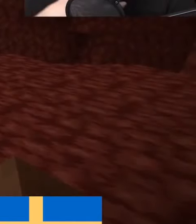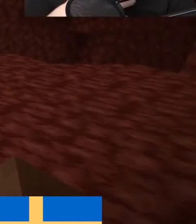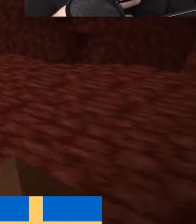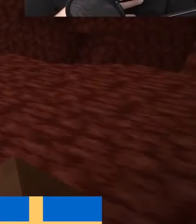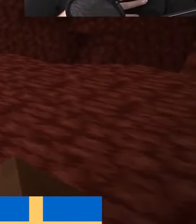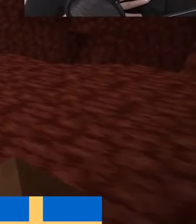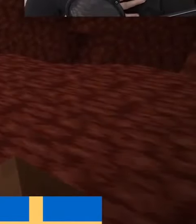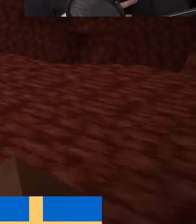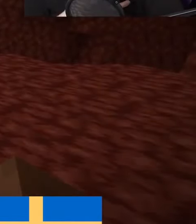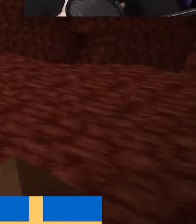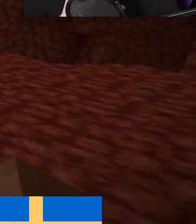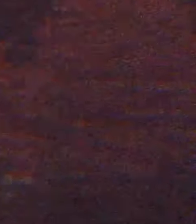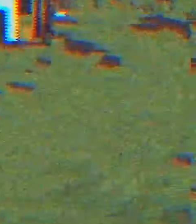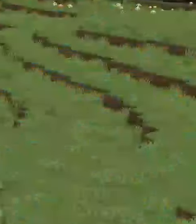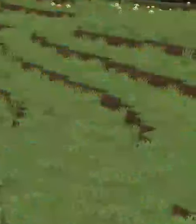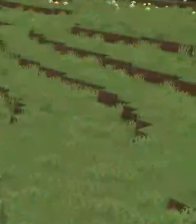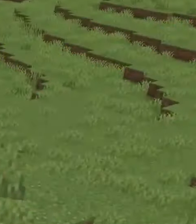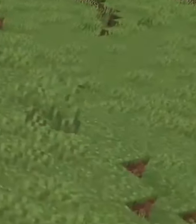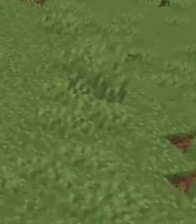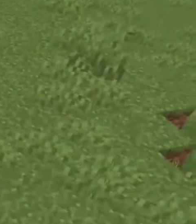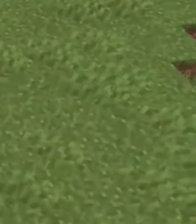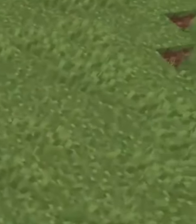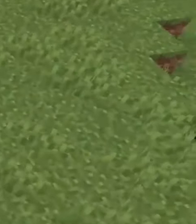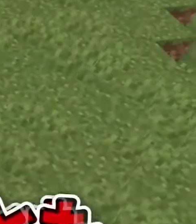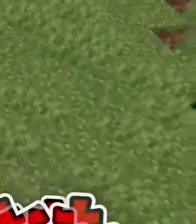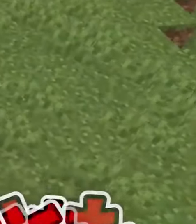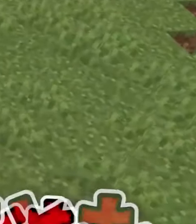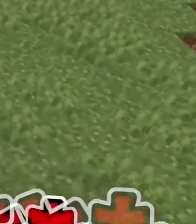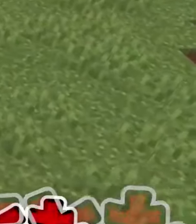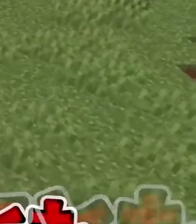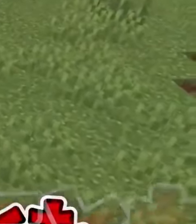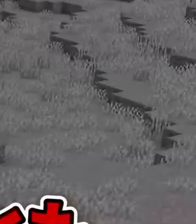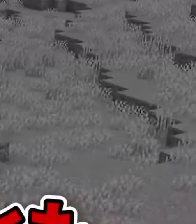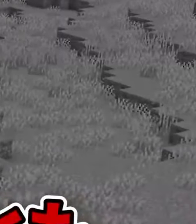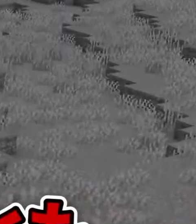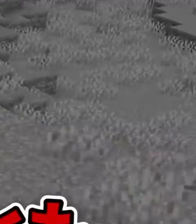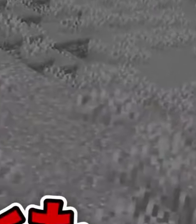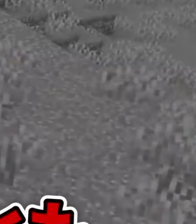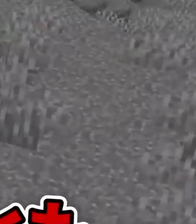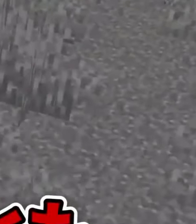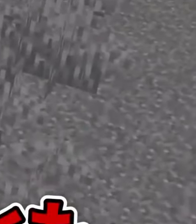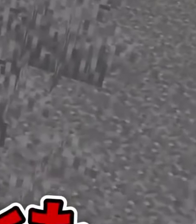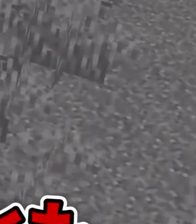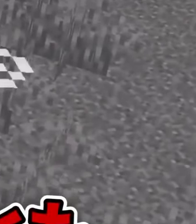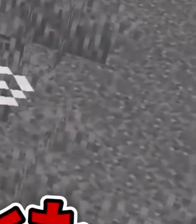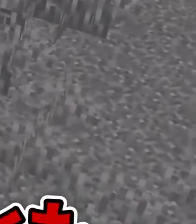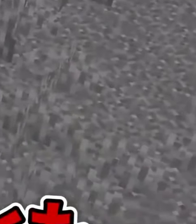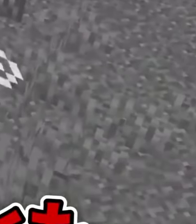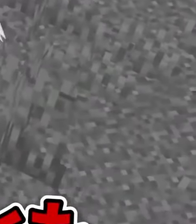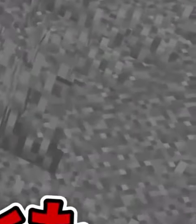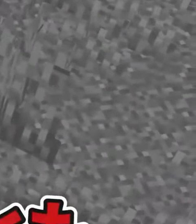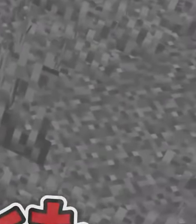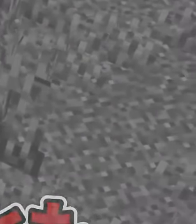HERE YOU GO.